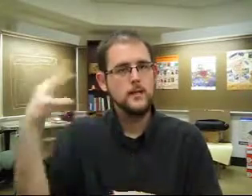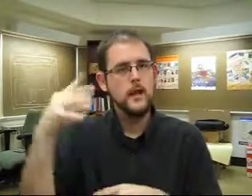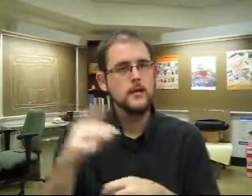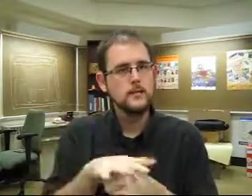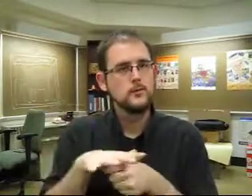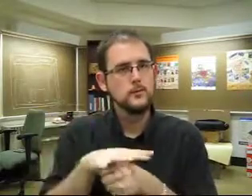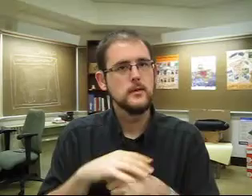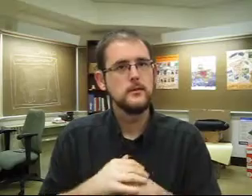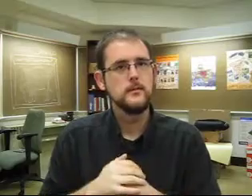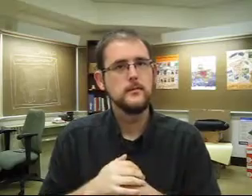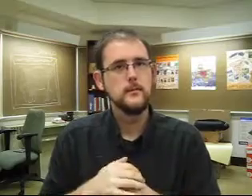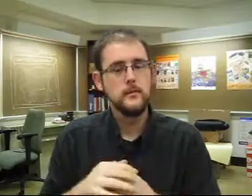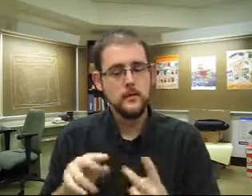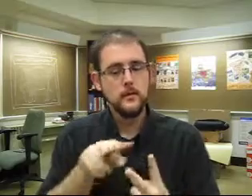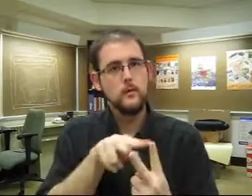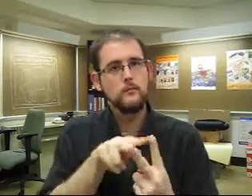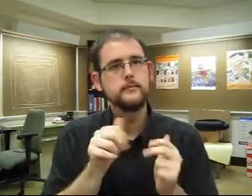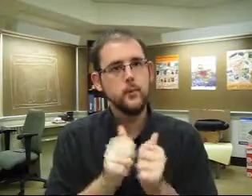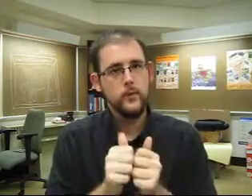in the red light district.